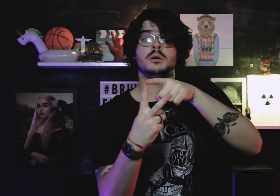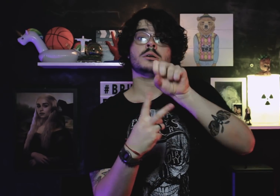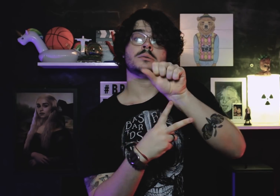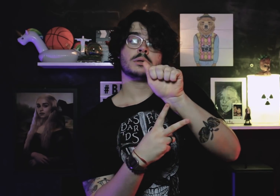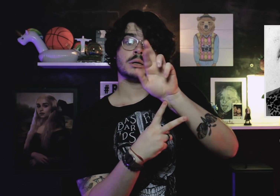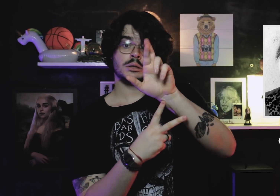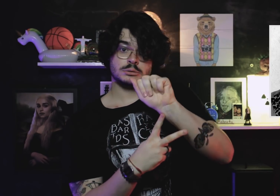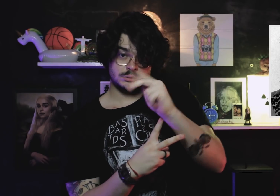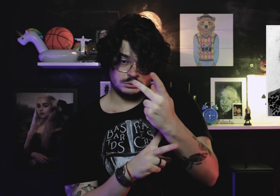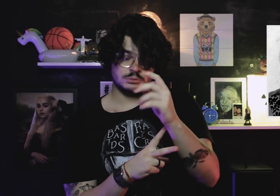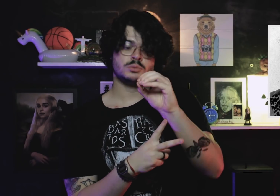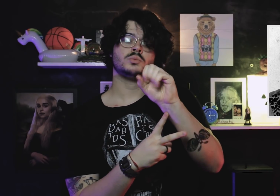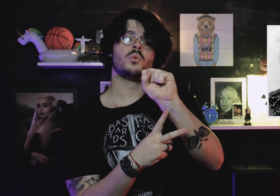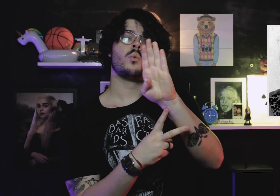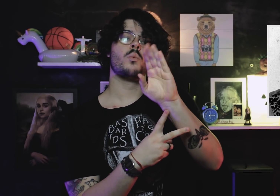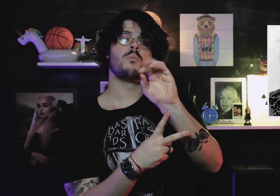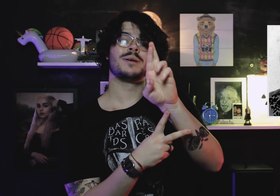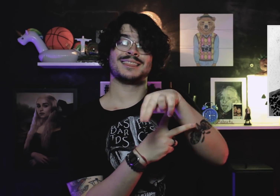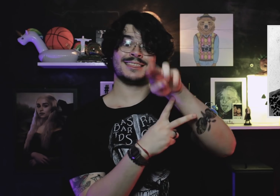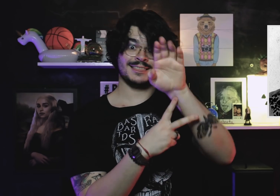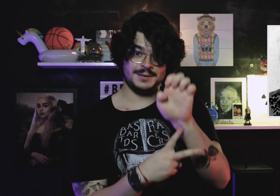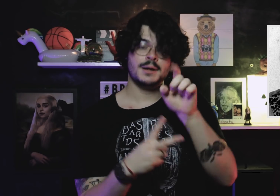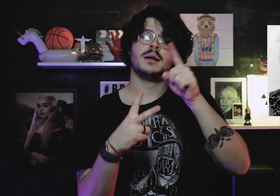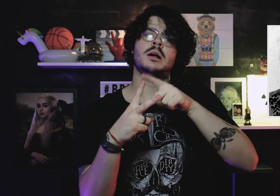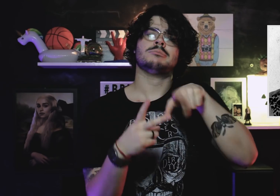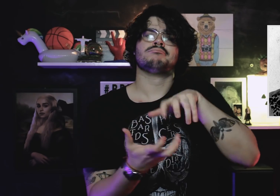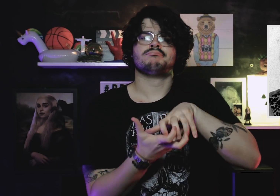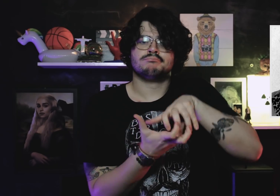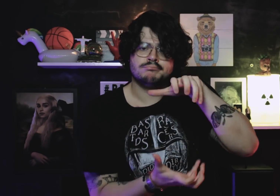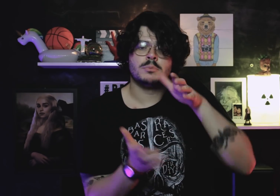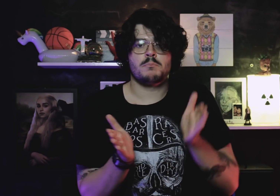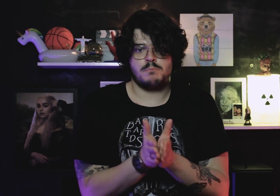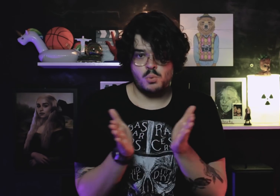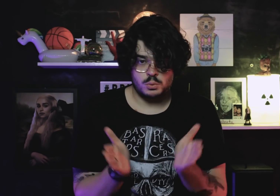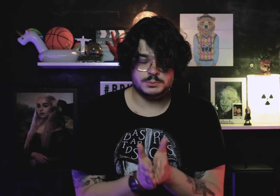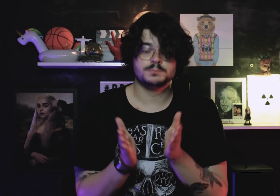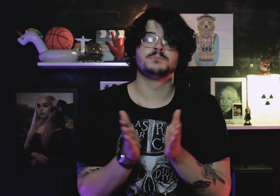and Sarah Osborne , a poor elderly woman,